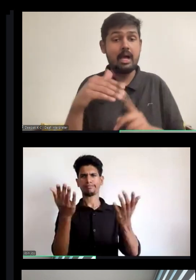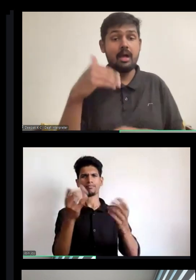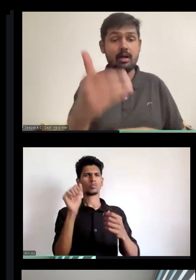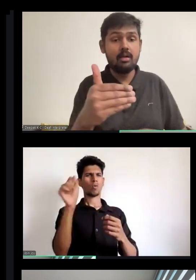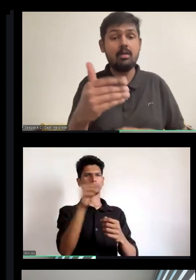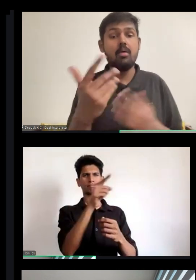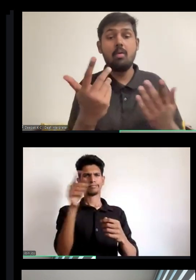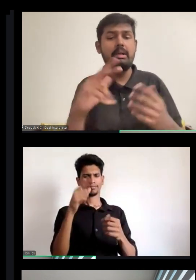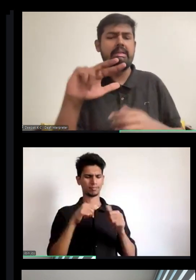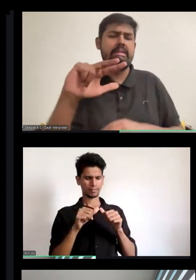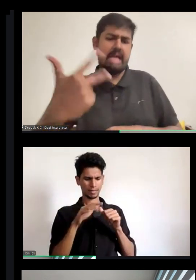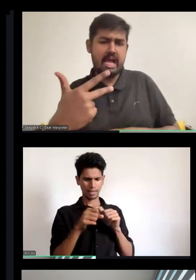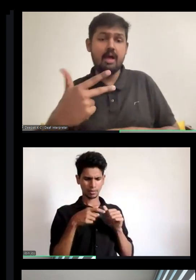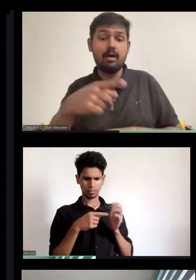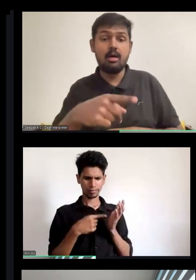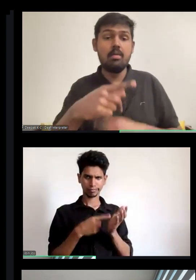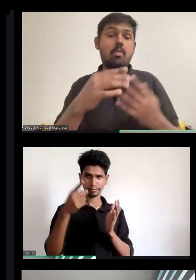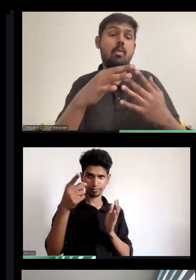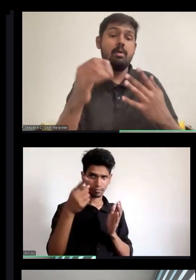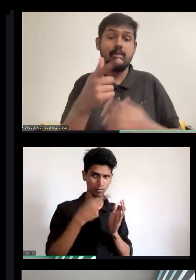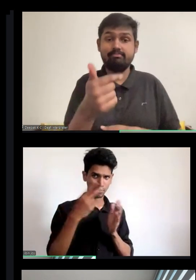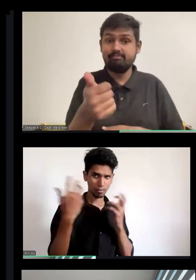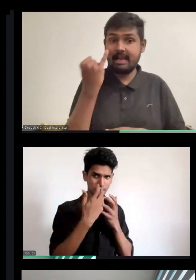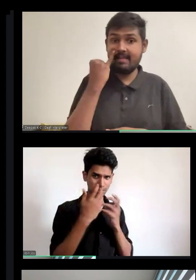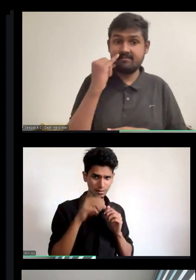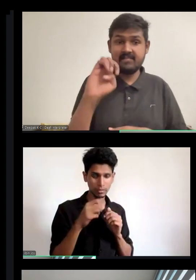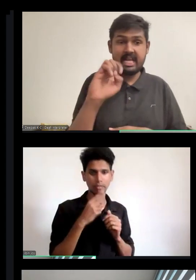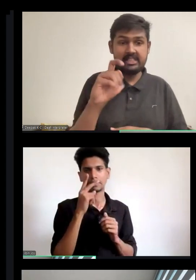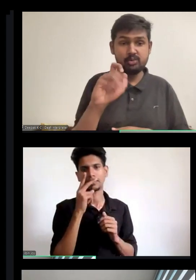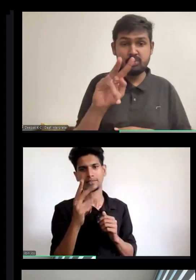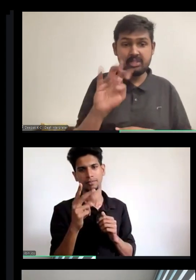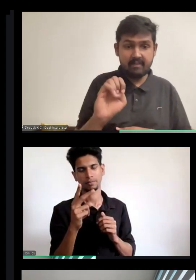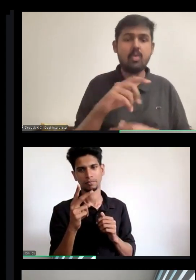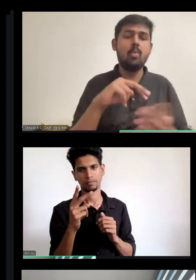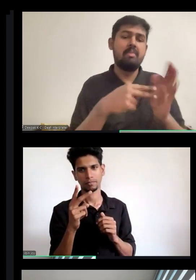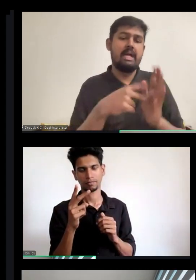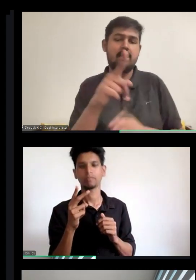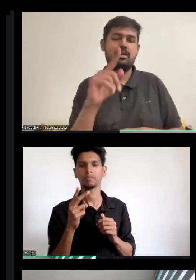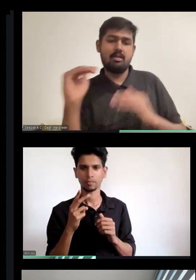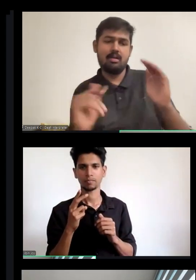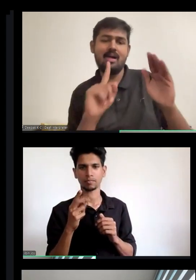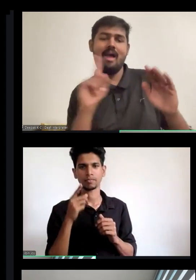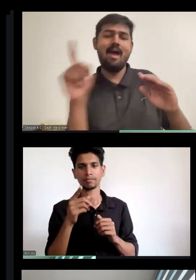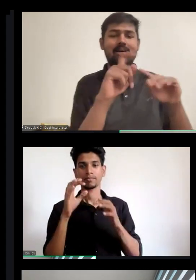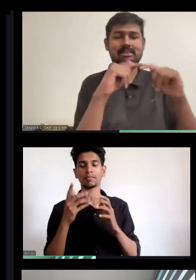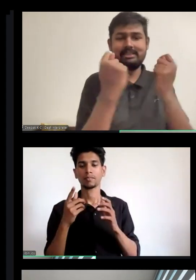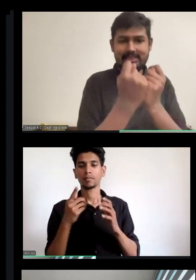We in D2L apply the same accessibility rigor to all technology procurement, including AI vendors.